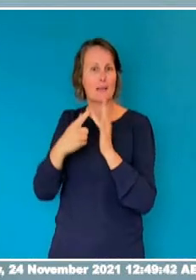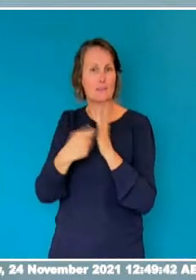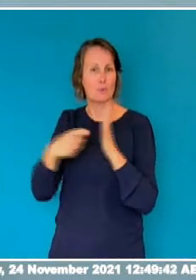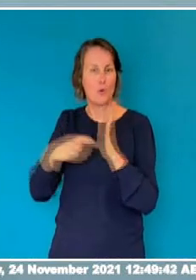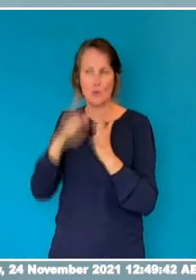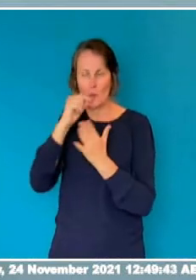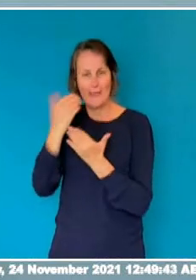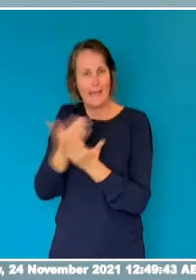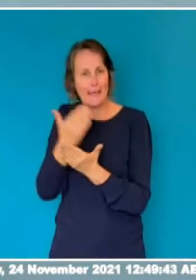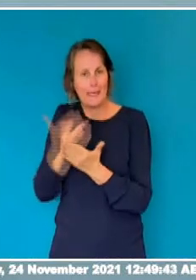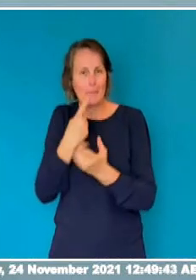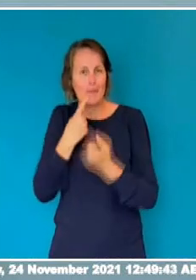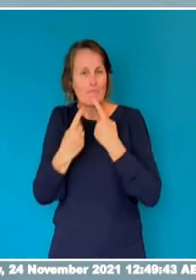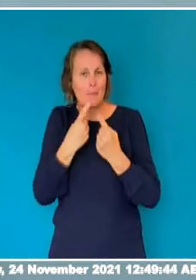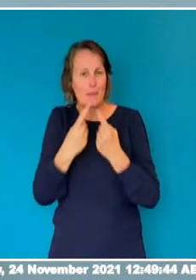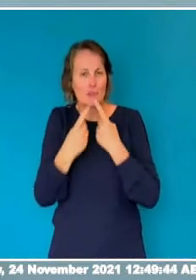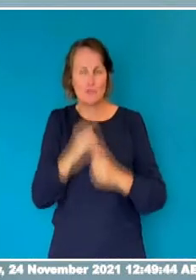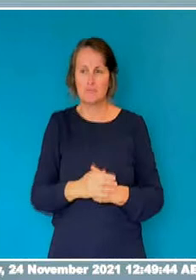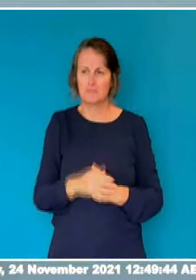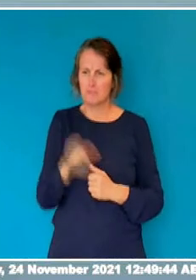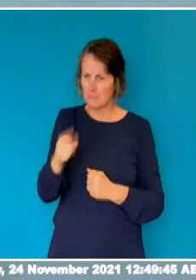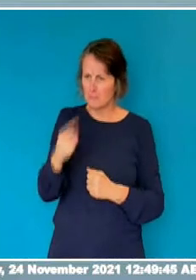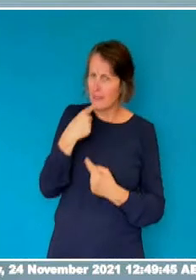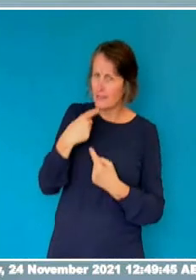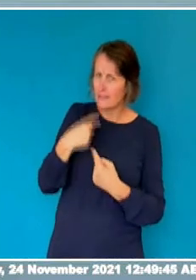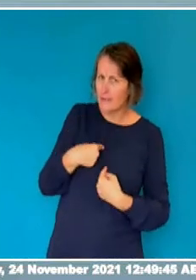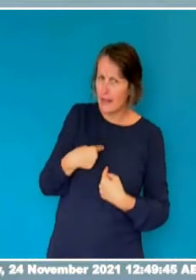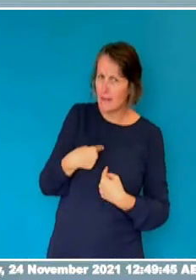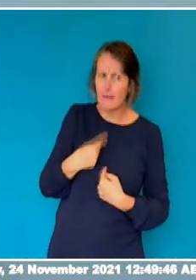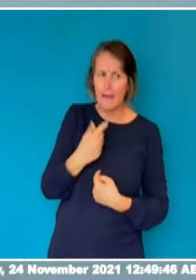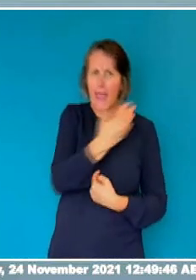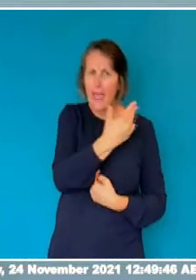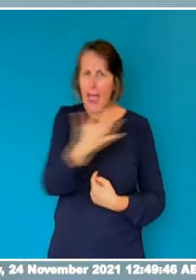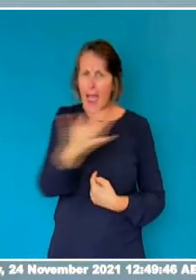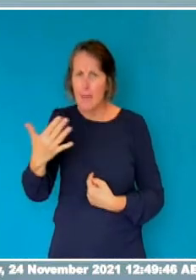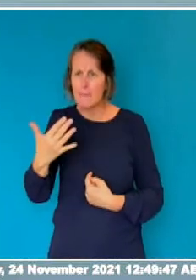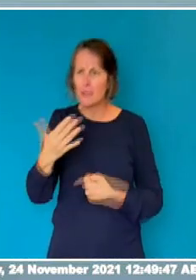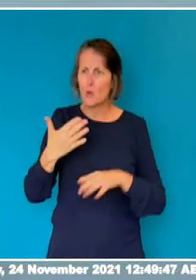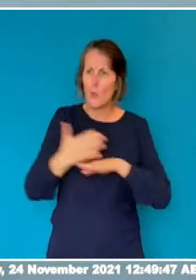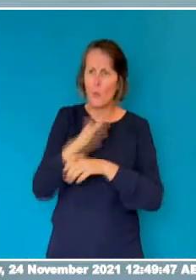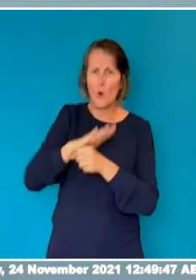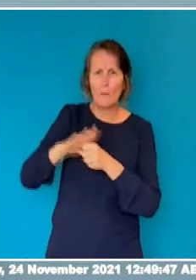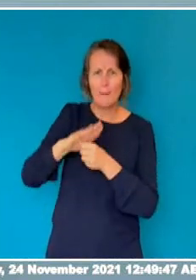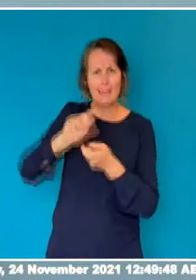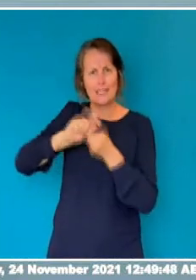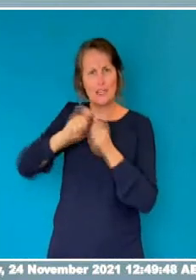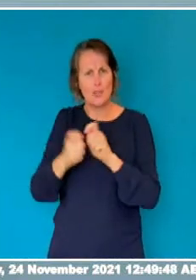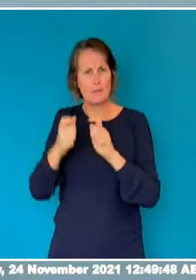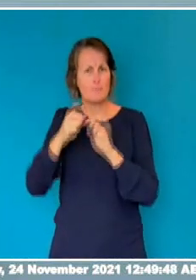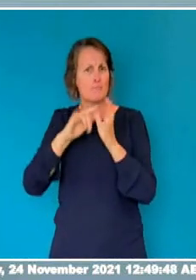Are you able to tell us how many workplace adjustment passports are used in your agency?